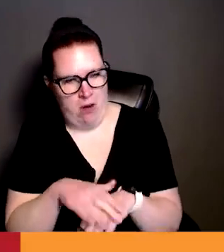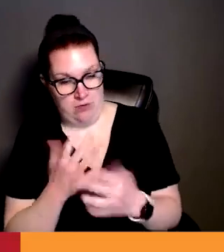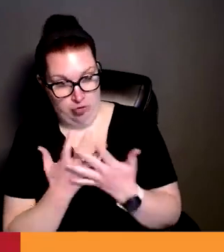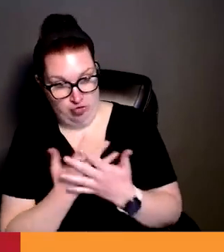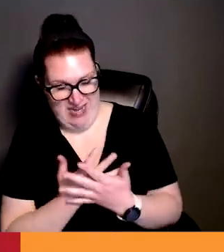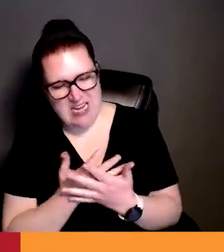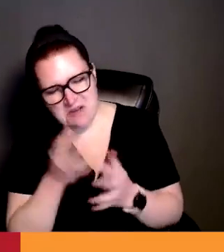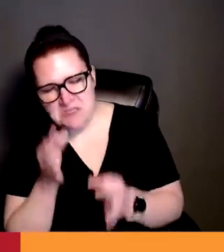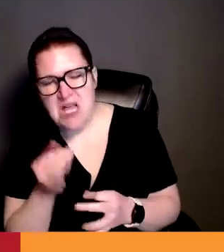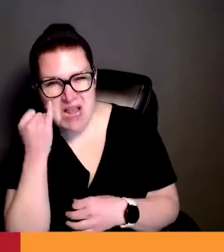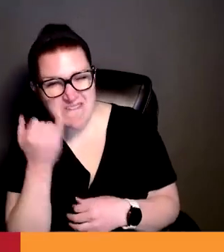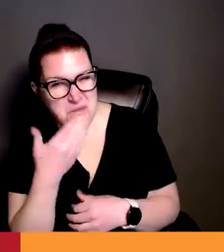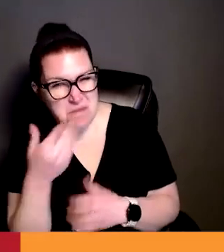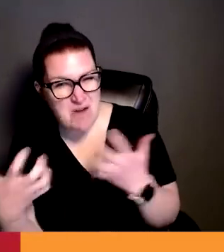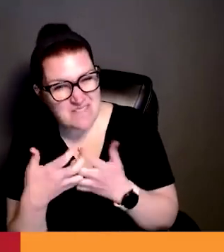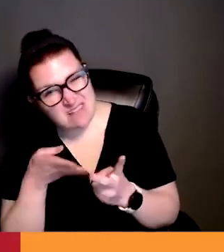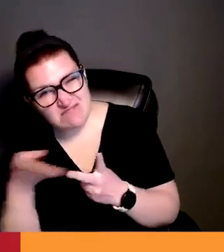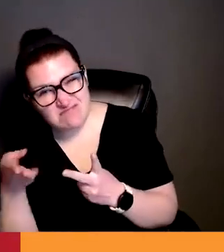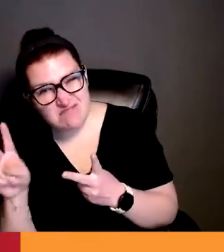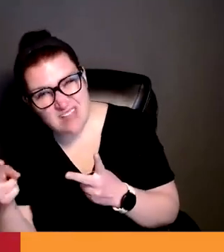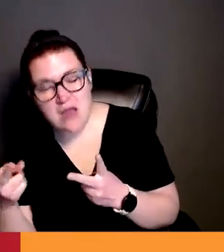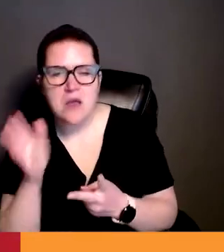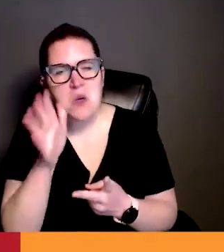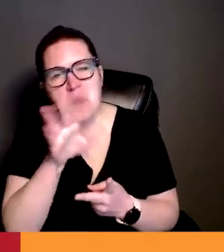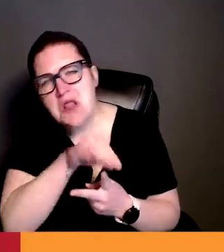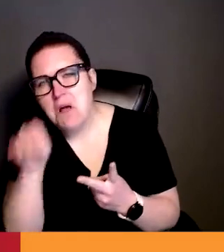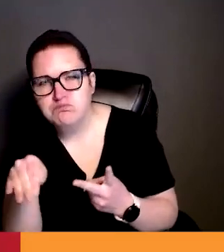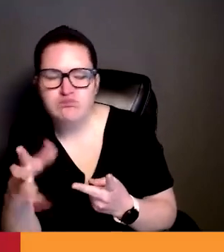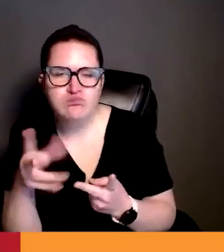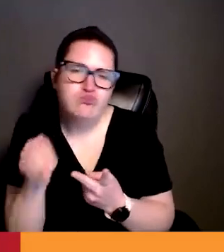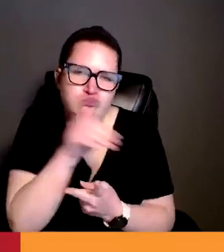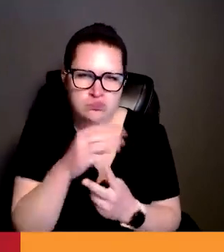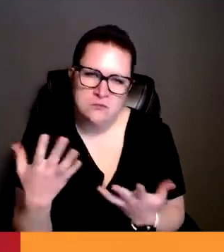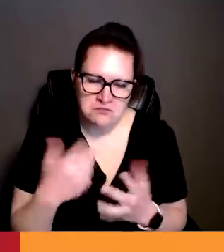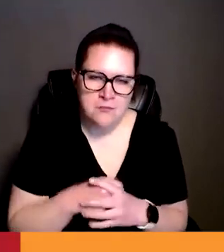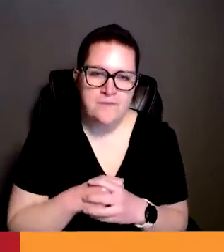and if we feel it falls better into one of the tracks. So, that may happen.